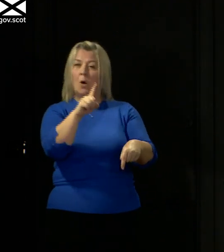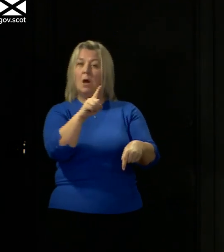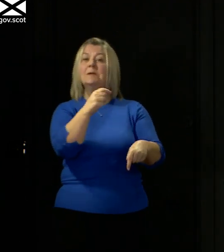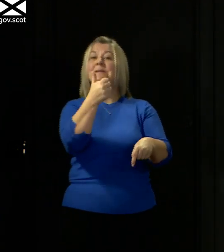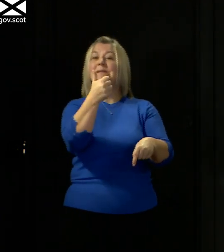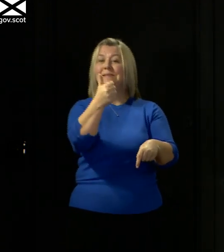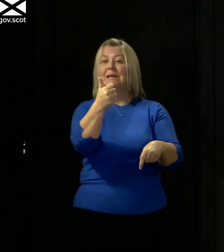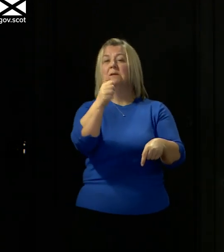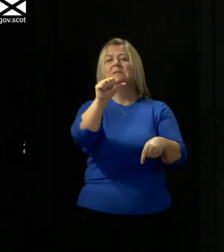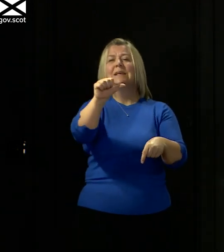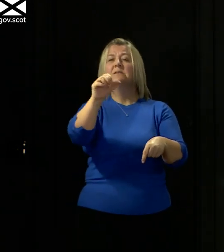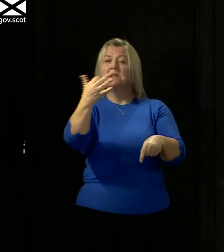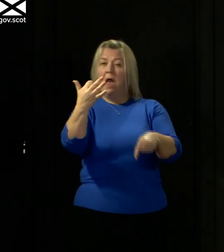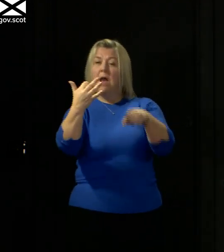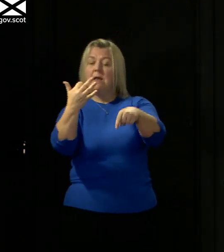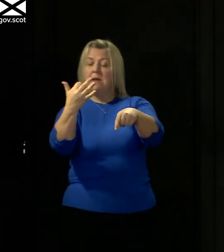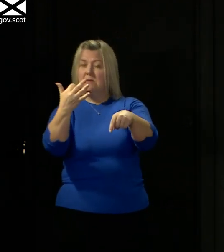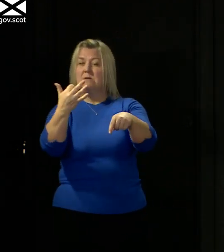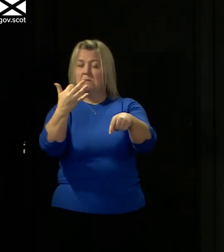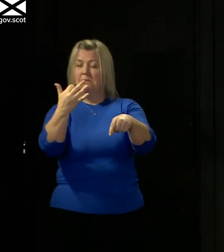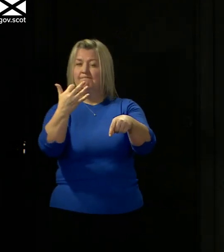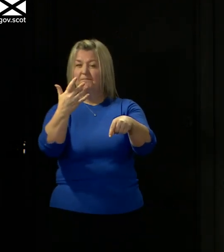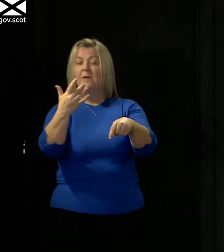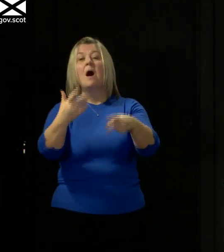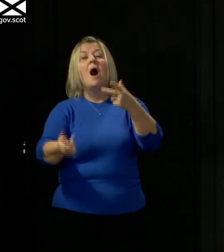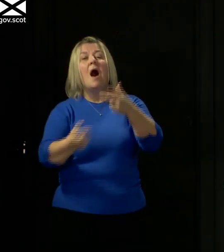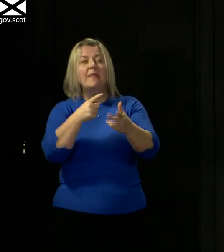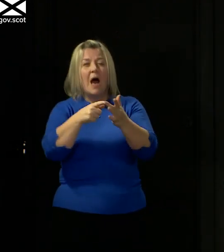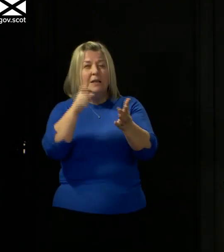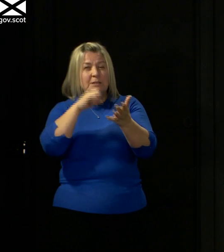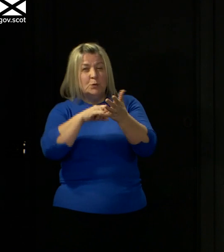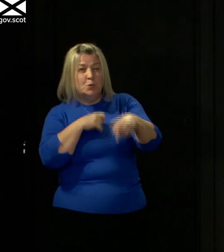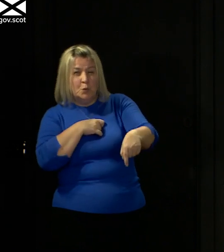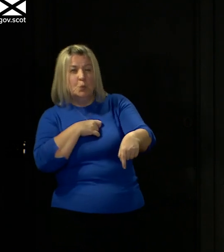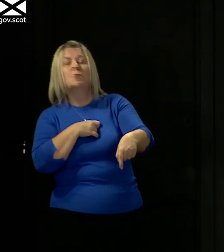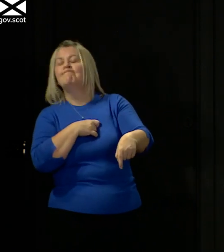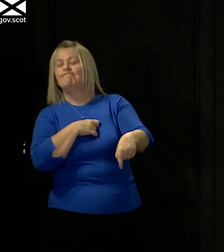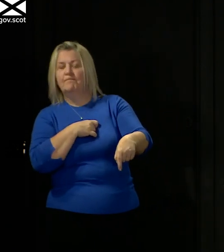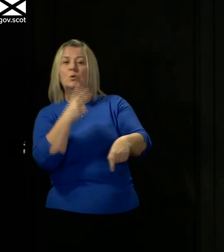including patients who are intensive care for other reasons we have at 248